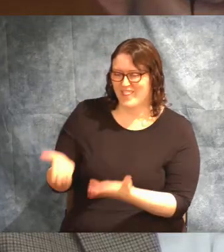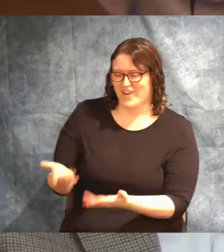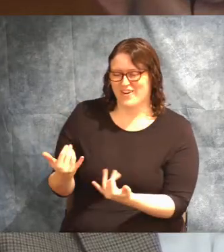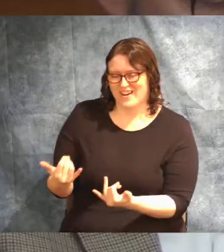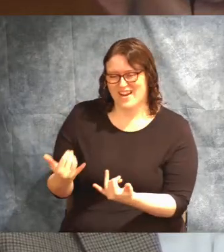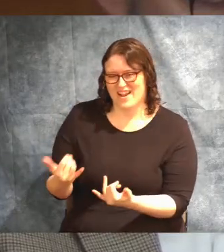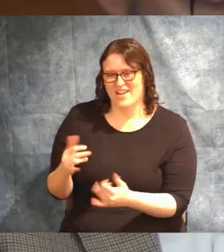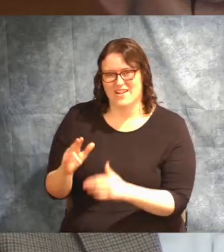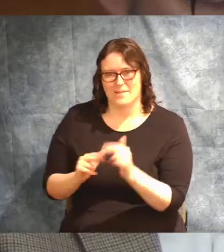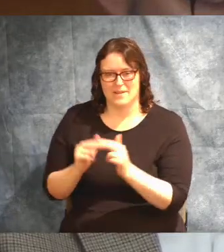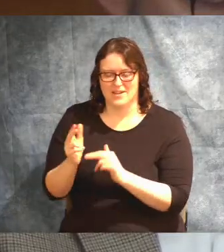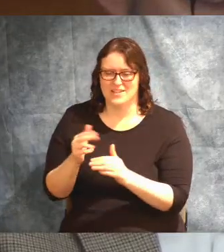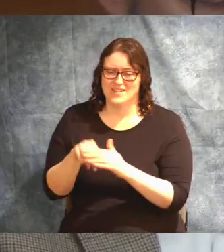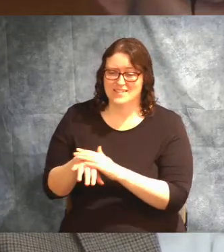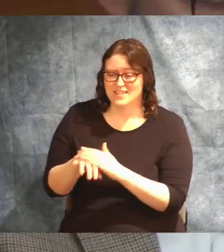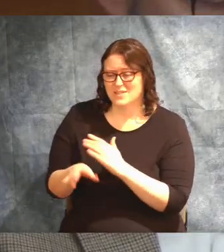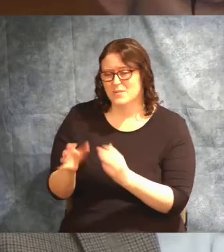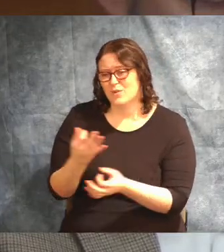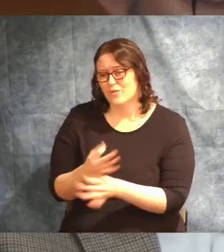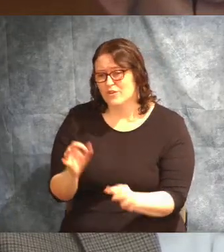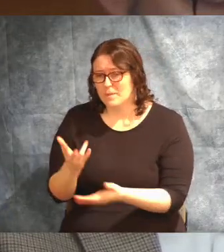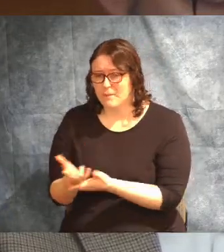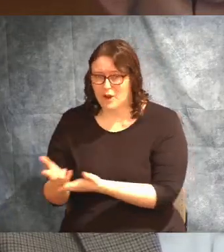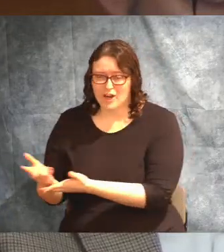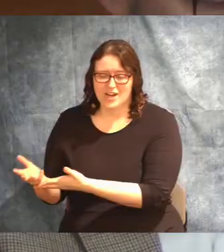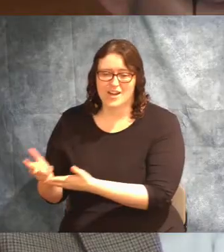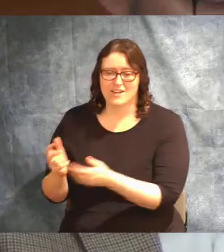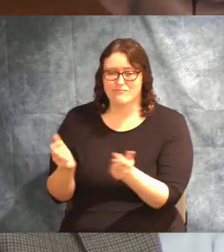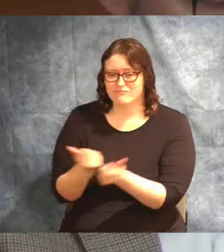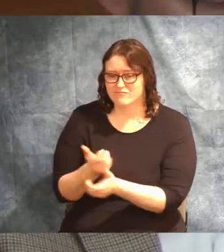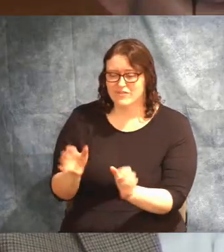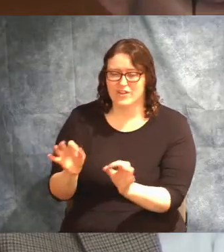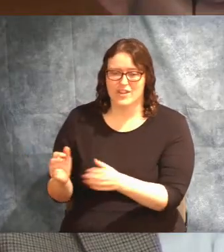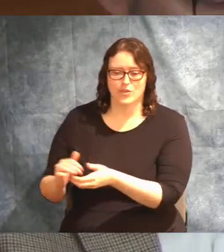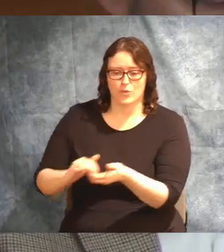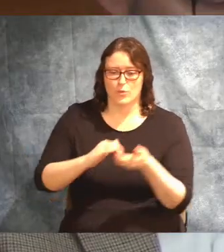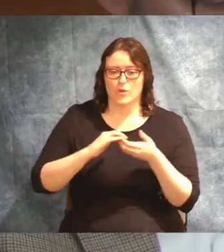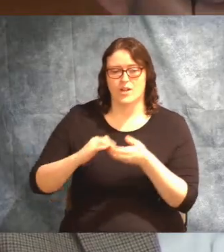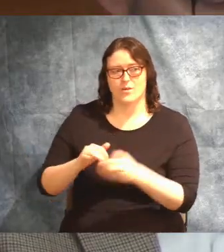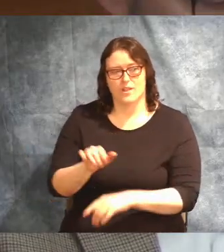accessible, free parking and they're working in coordination with some of the other organizations